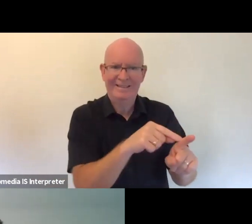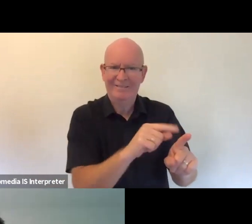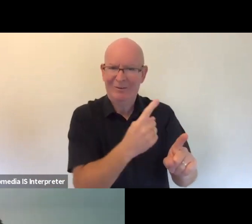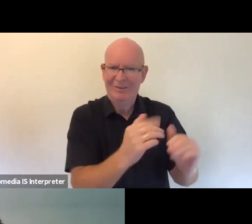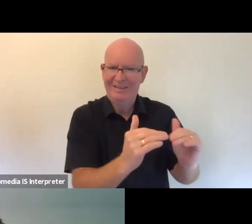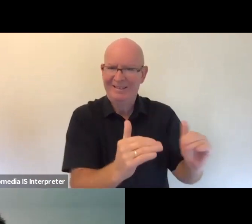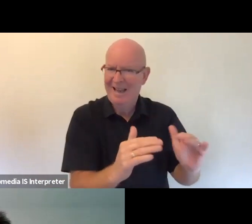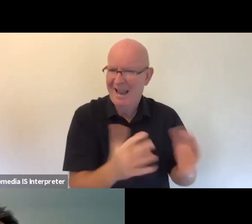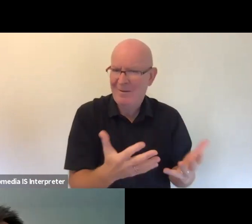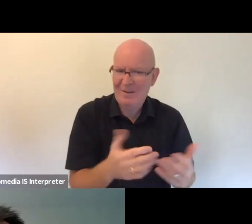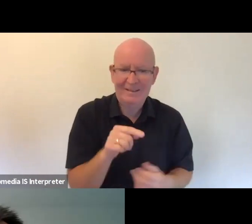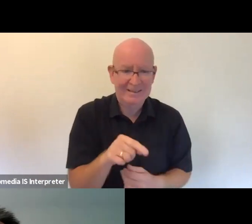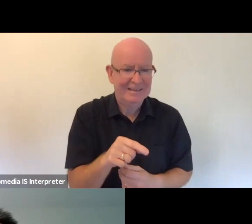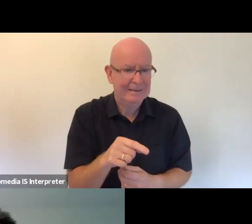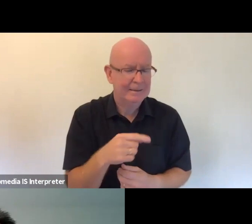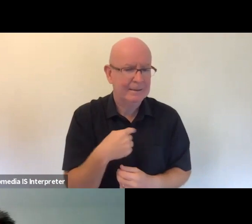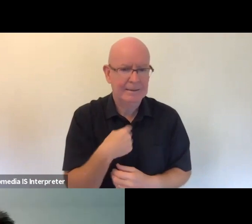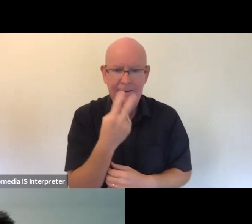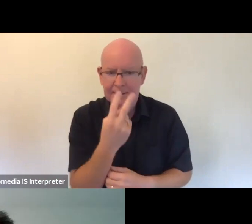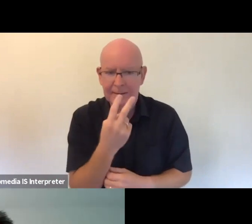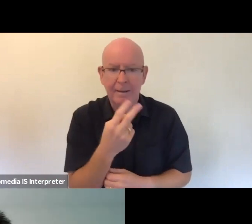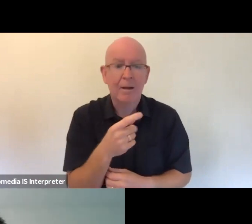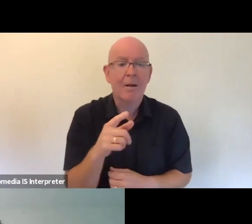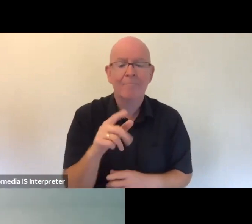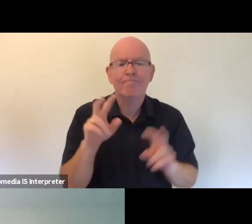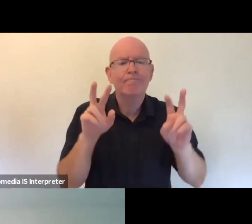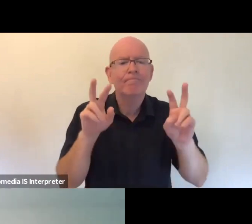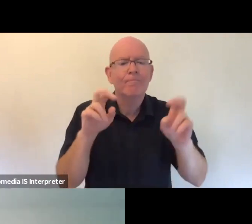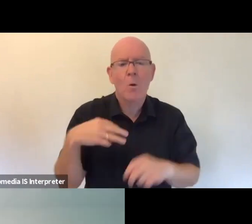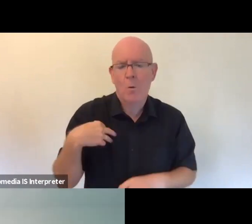with psycho-social disabilities or intellectual disabilities, which can be missed.